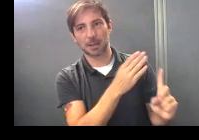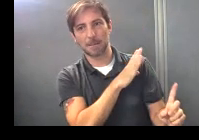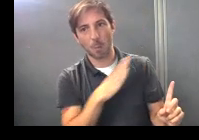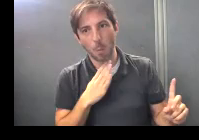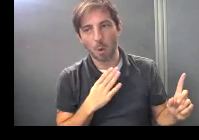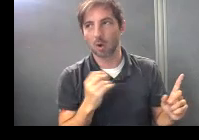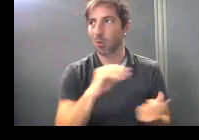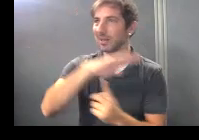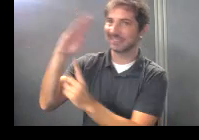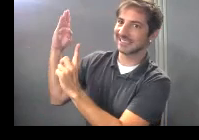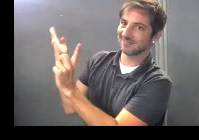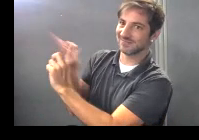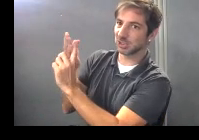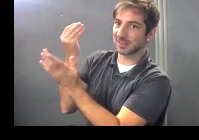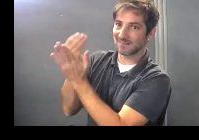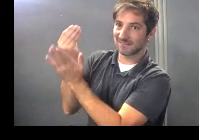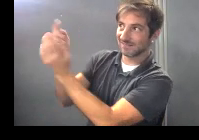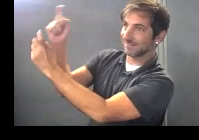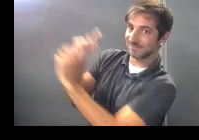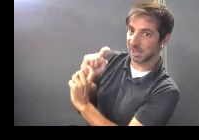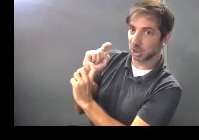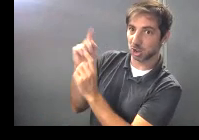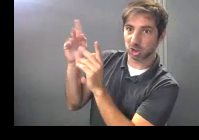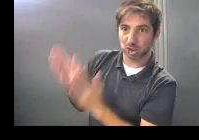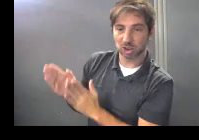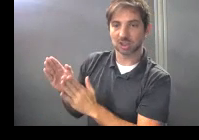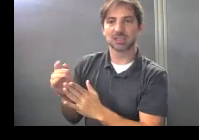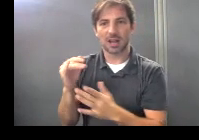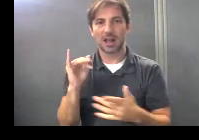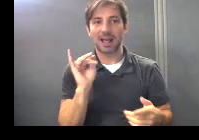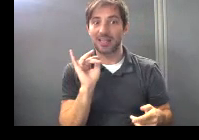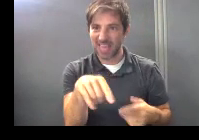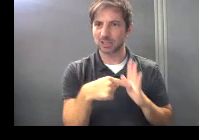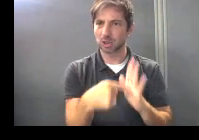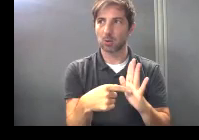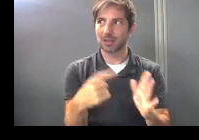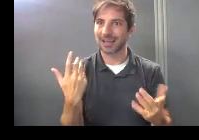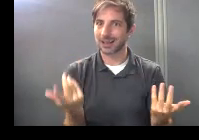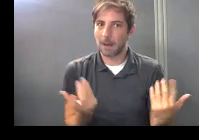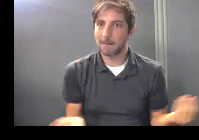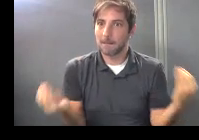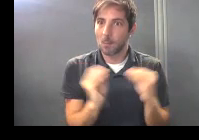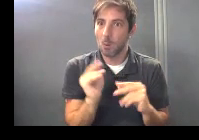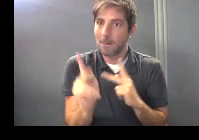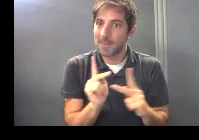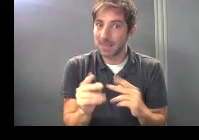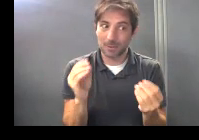IT'S GOOD TO KNOW THAT IT'S AN ASSET THAT CAN HELP YOU WITH YOUR ORGANIZATIONAL GOALS.